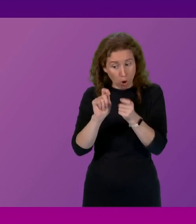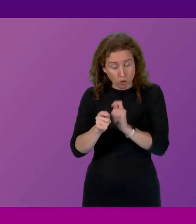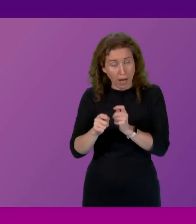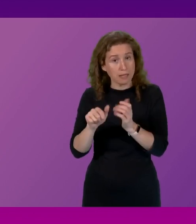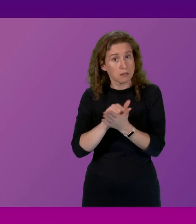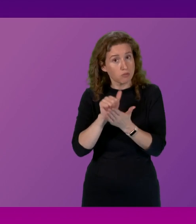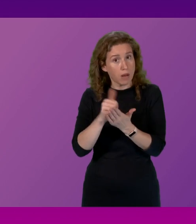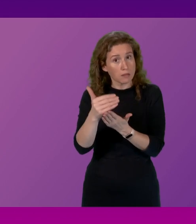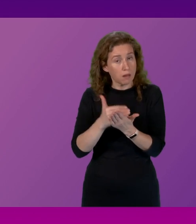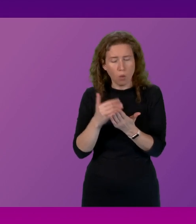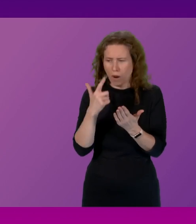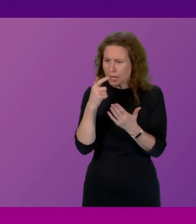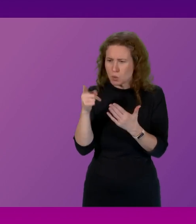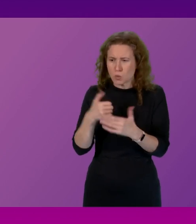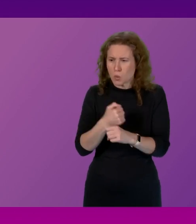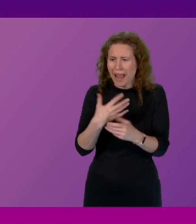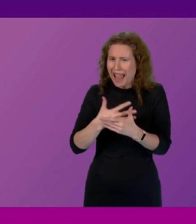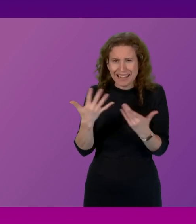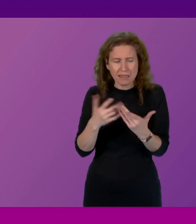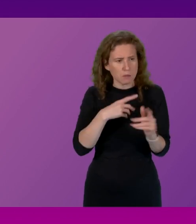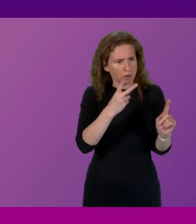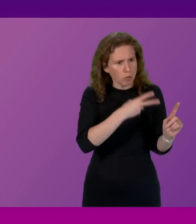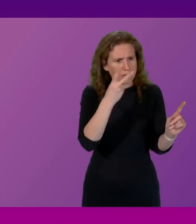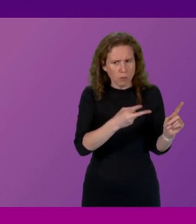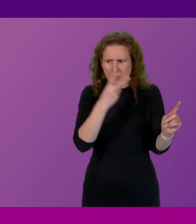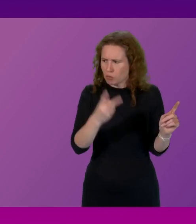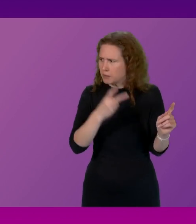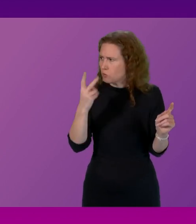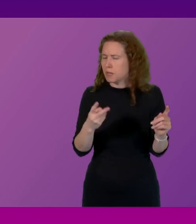Further, given the torrent of corrections that are now being issued by Scottish ministers,